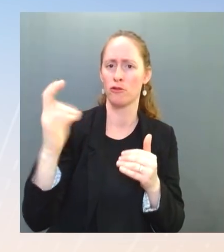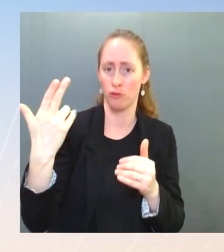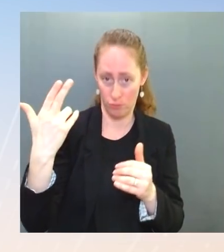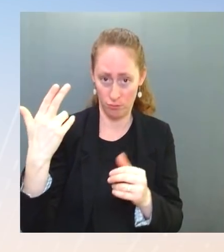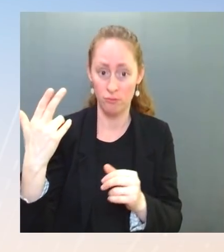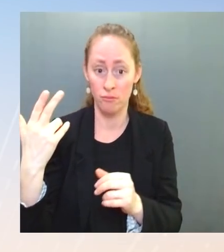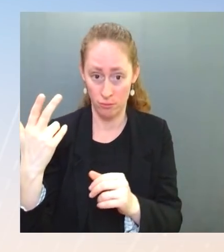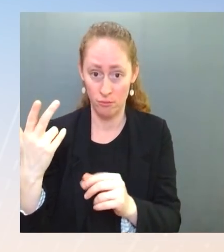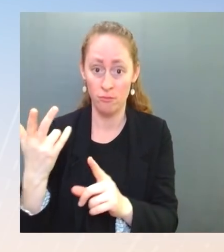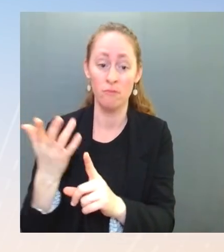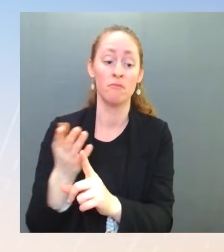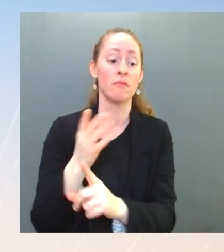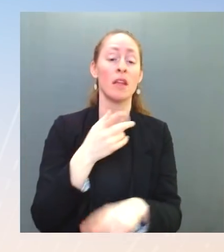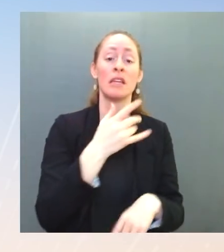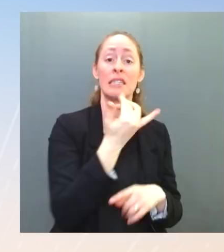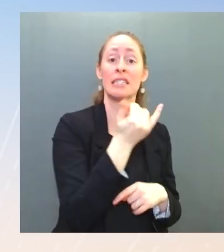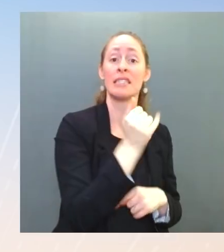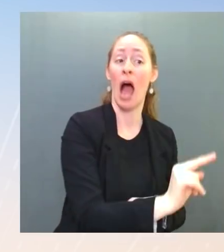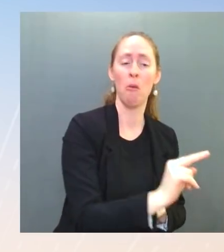as we look at the data tomorrow.